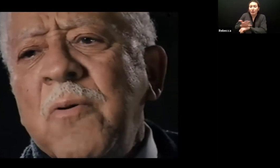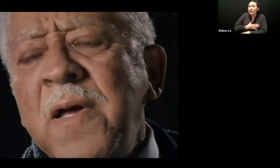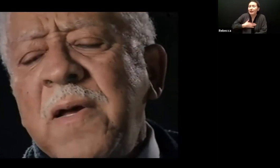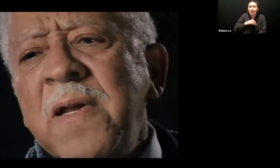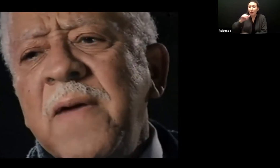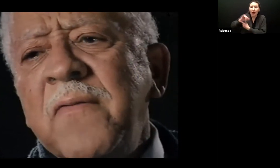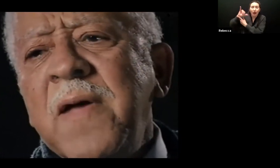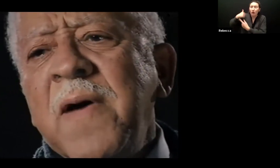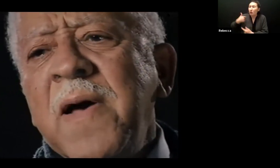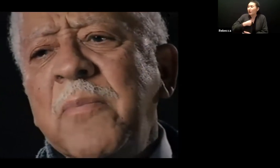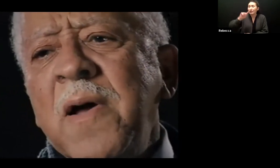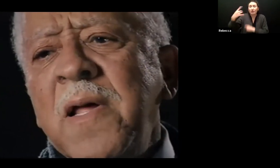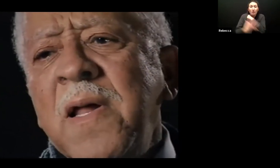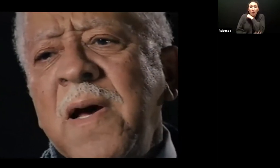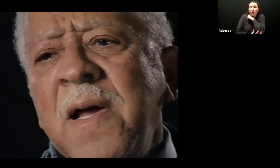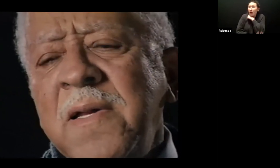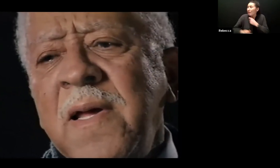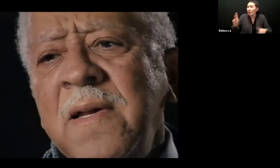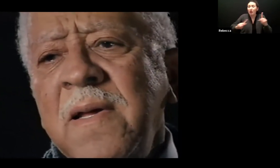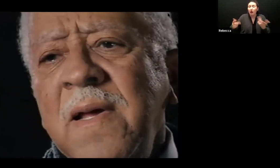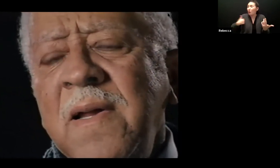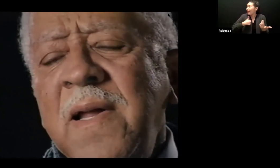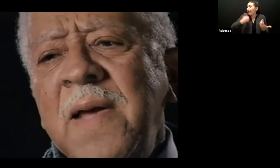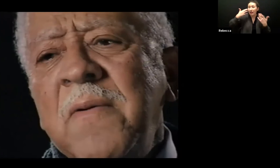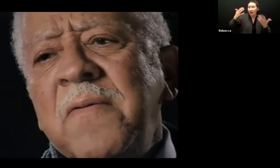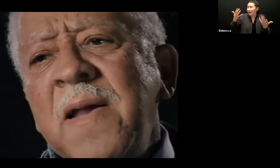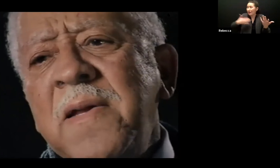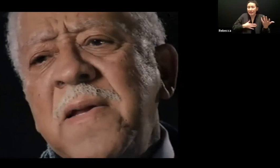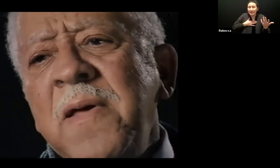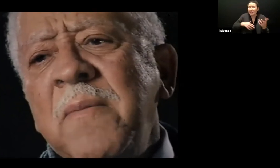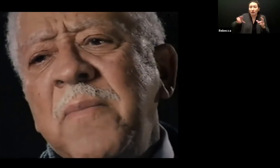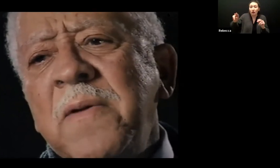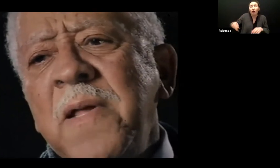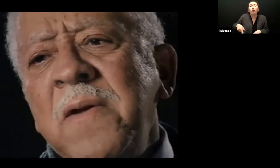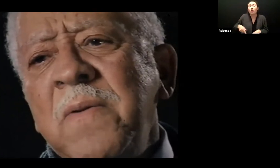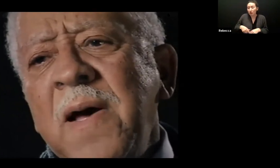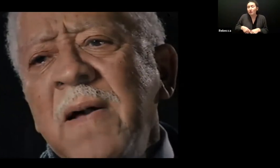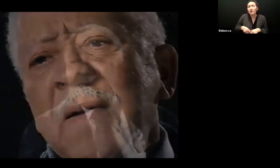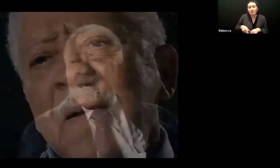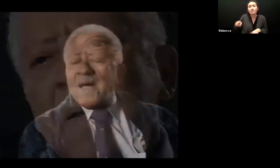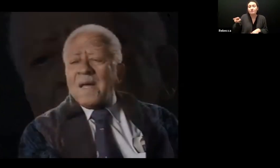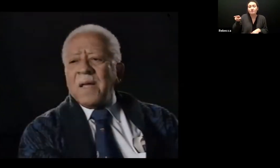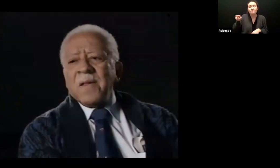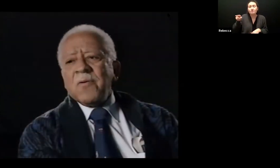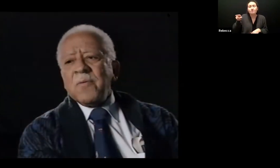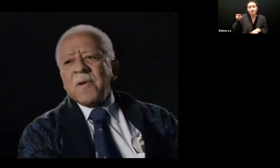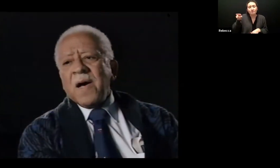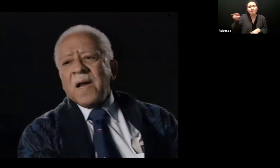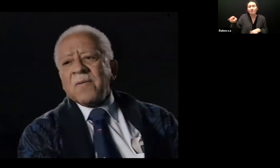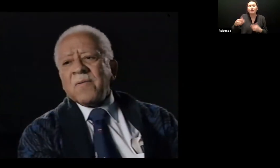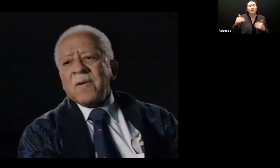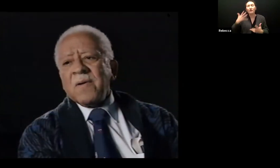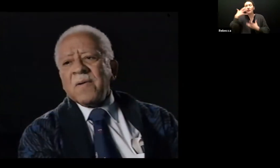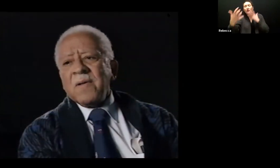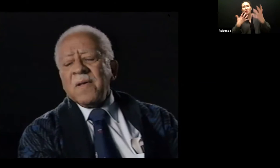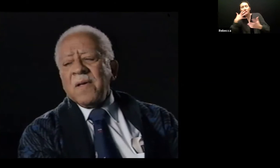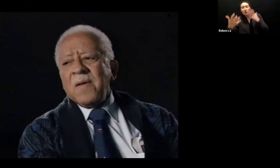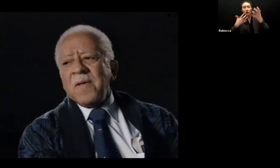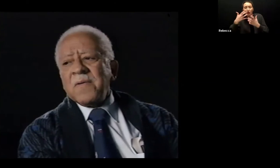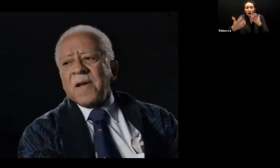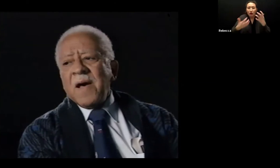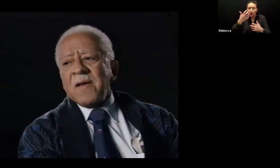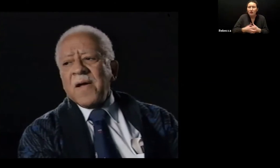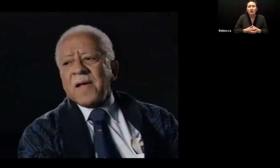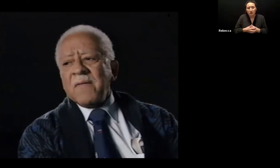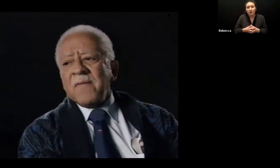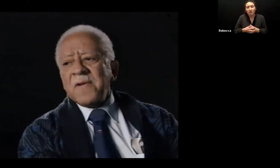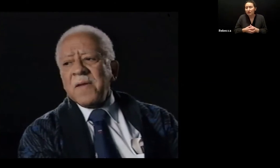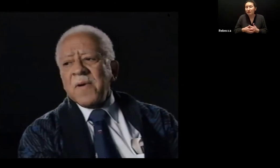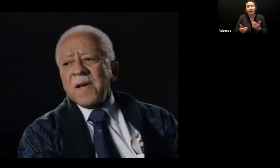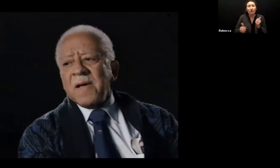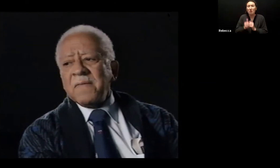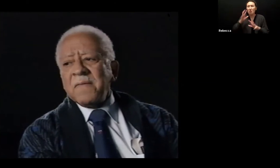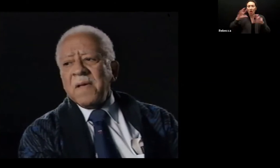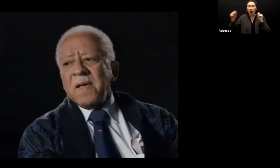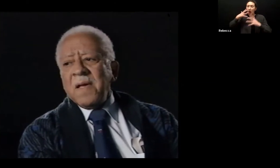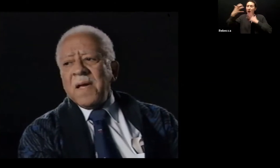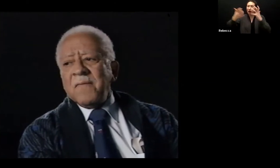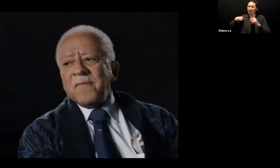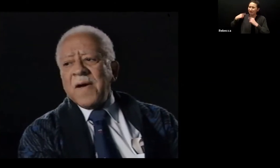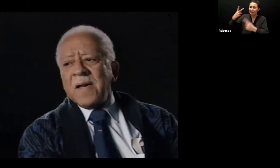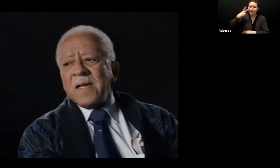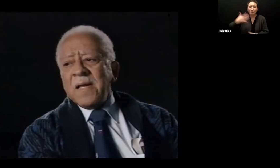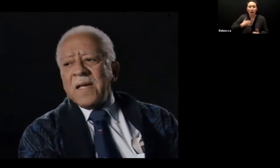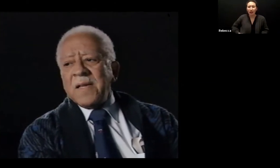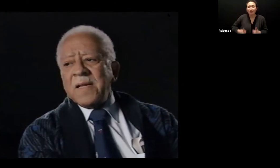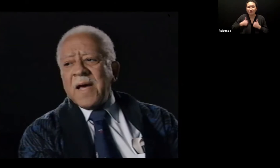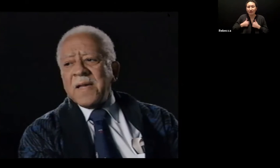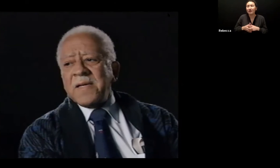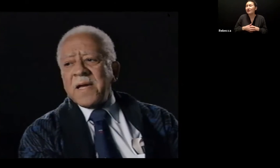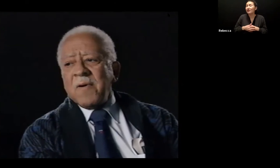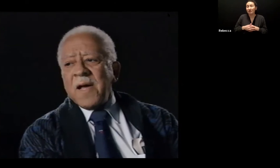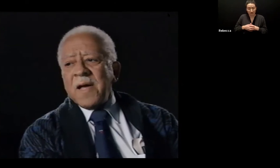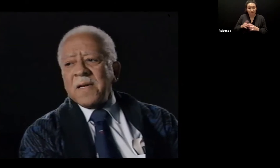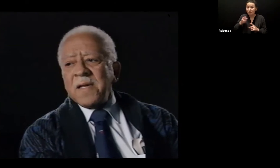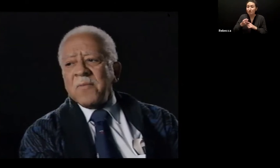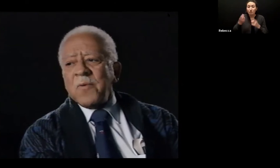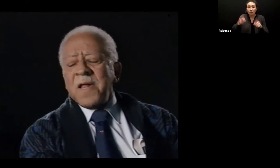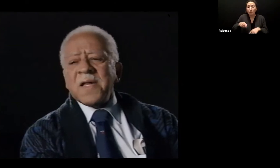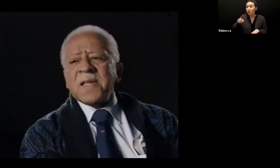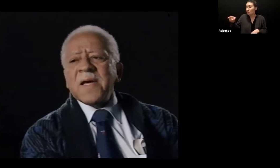1930, James Cameron will never forget the day.